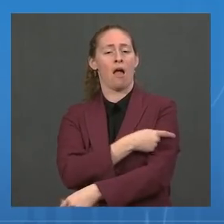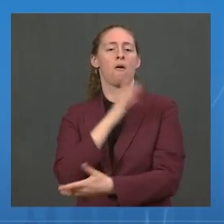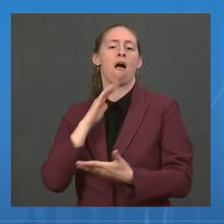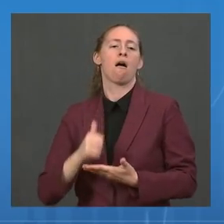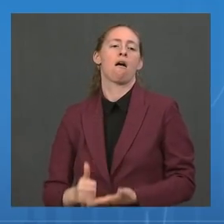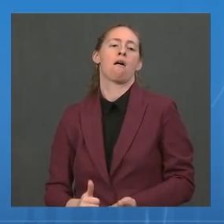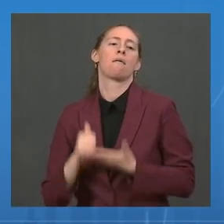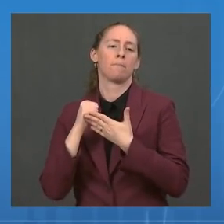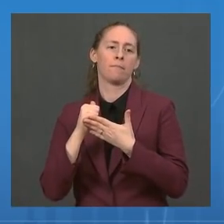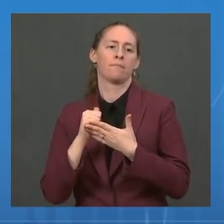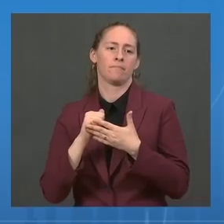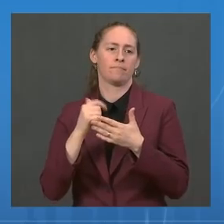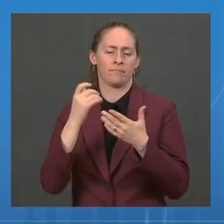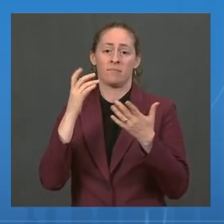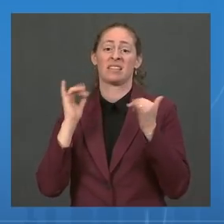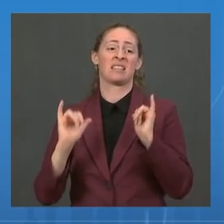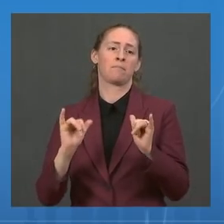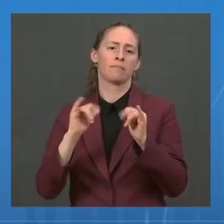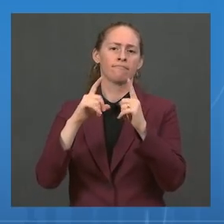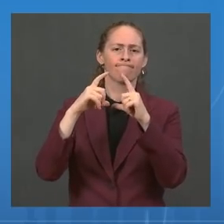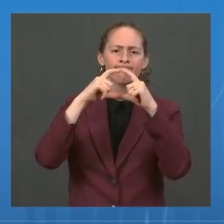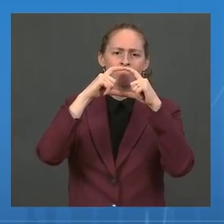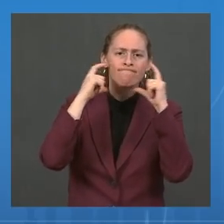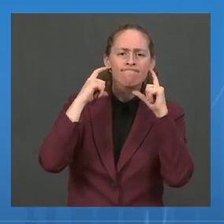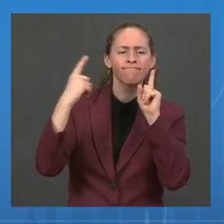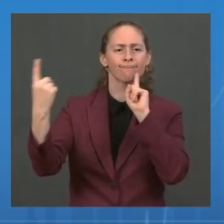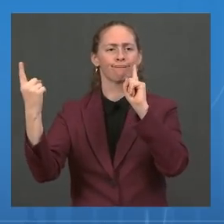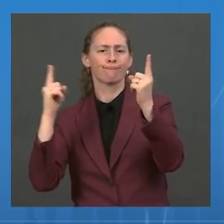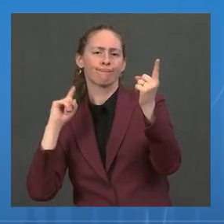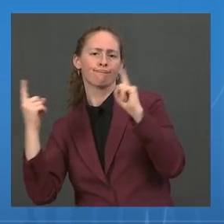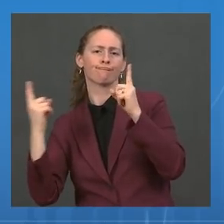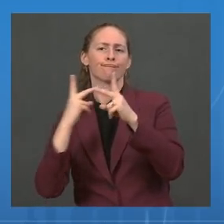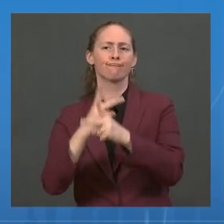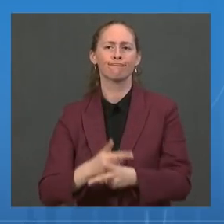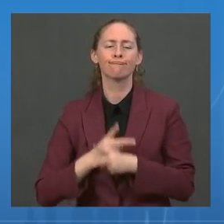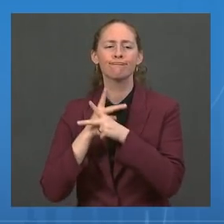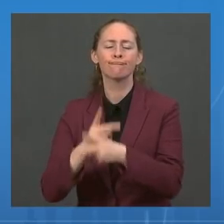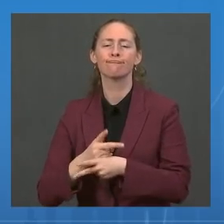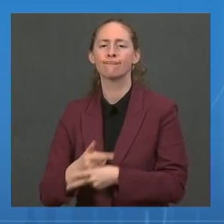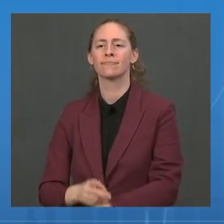Mr. Zients: Dr. Fauci, anything to add there? Dr. Fauci: Yeah, one point that I think is important to make is: